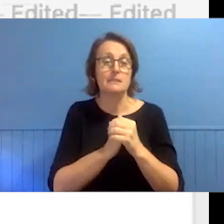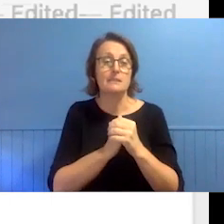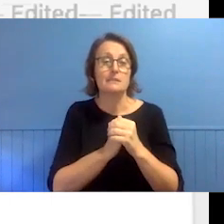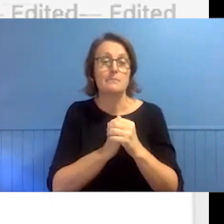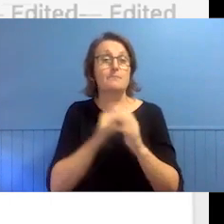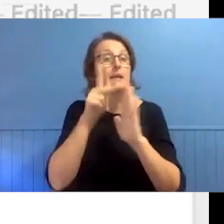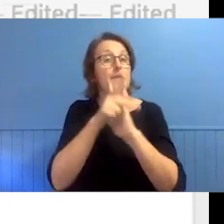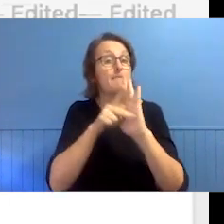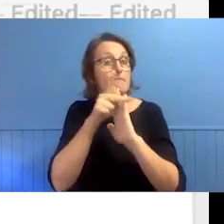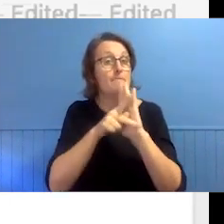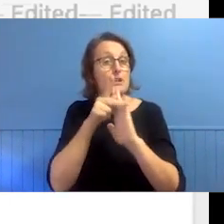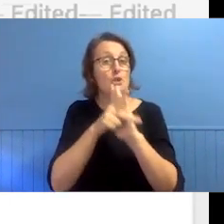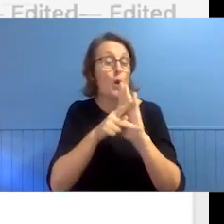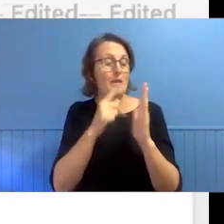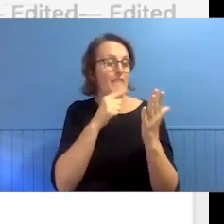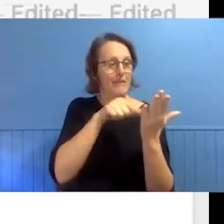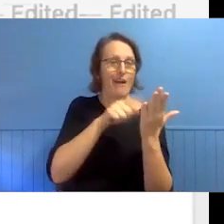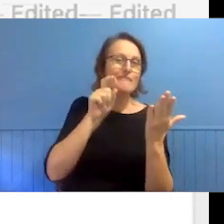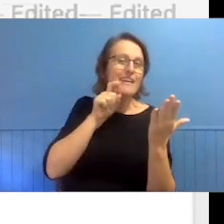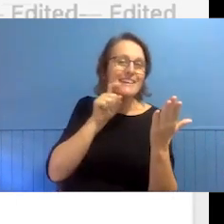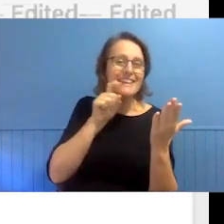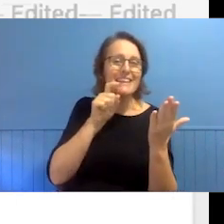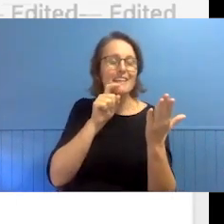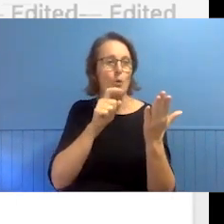inspirational, money or practical generates the most engagement. So